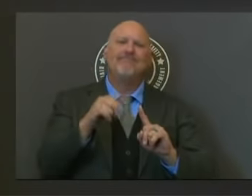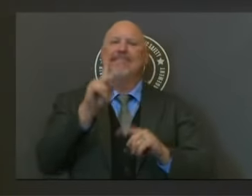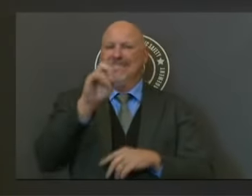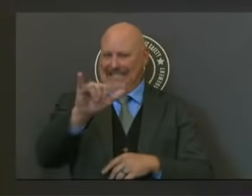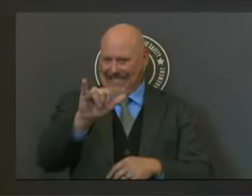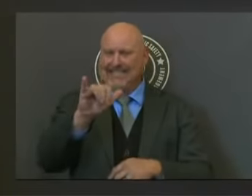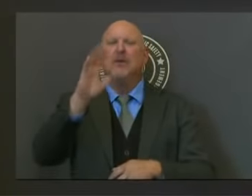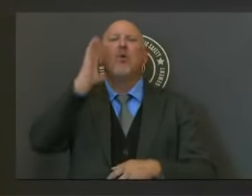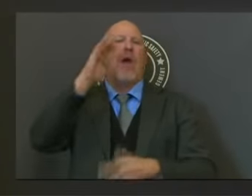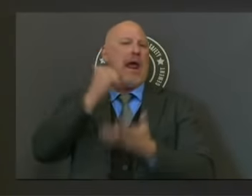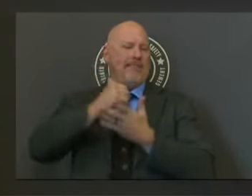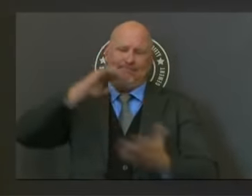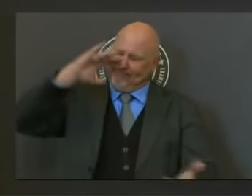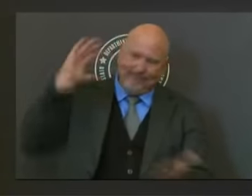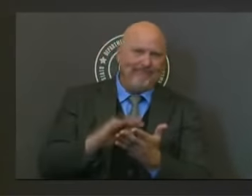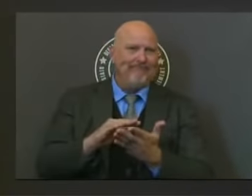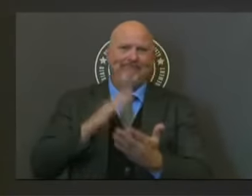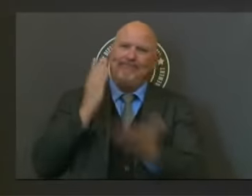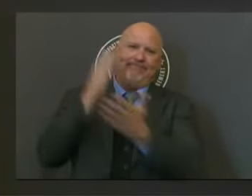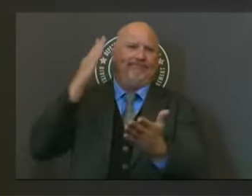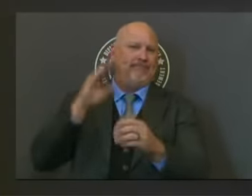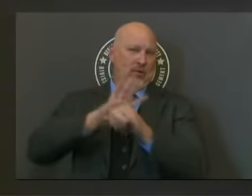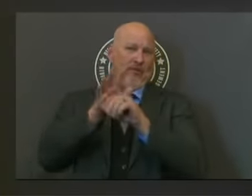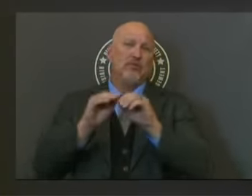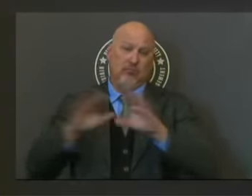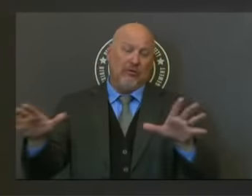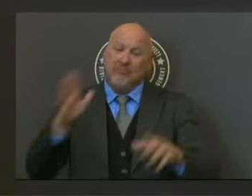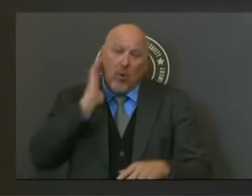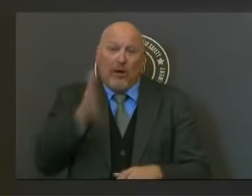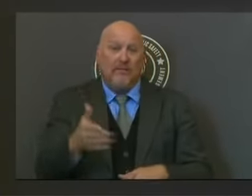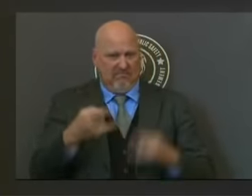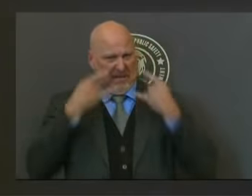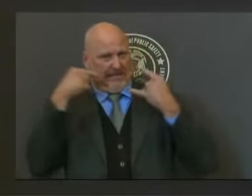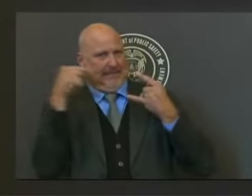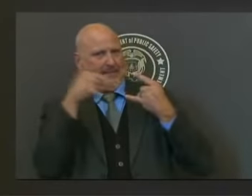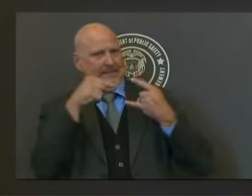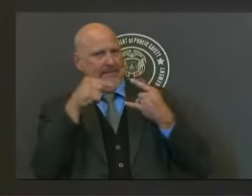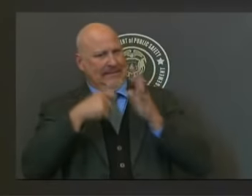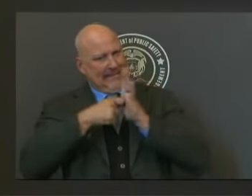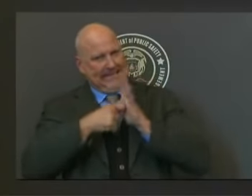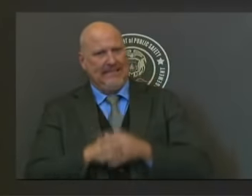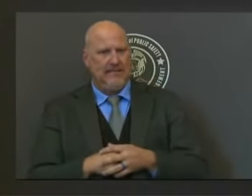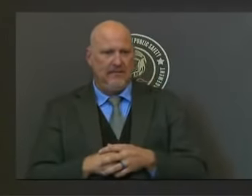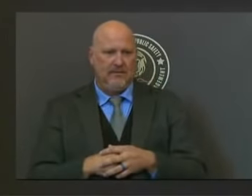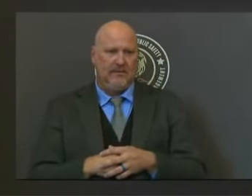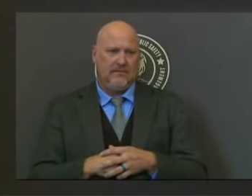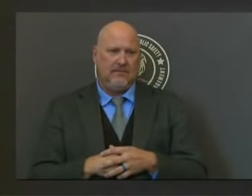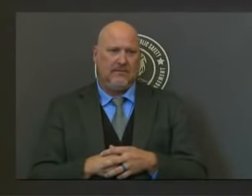we also need you to minimize close contacts as much as